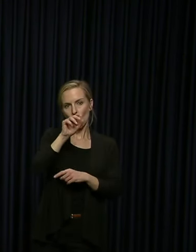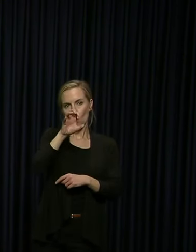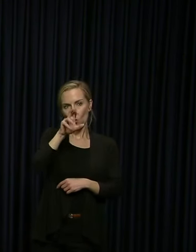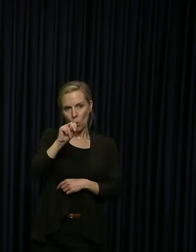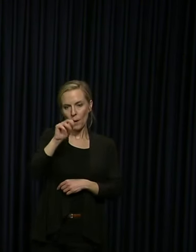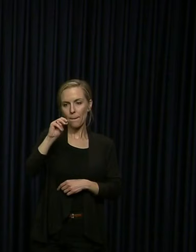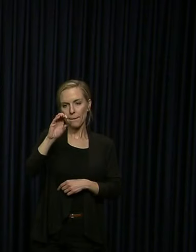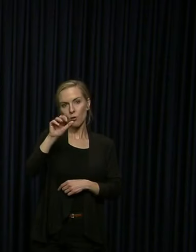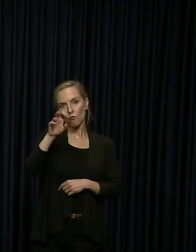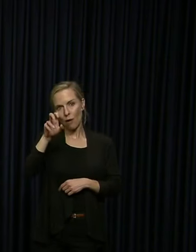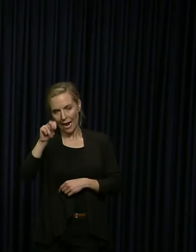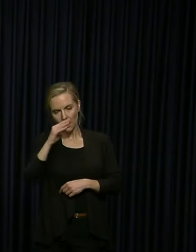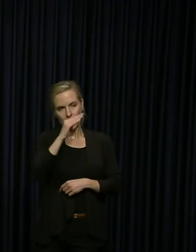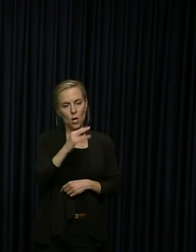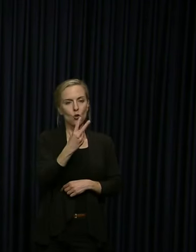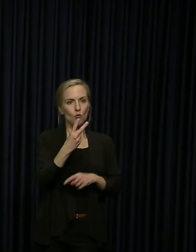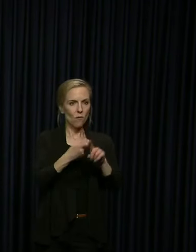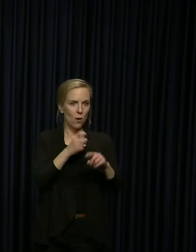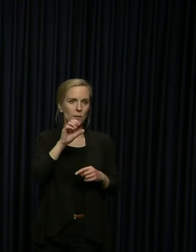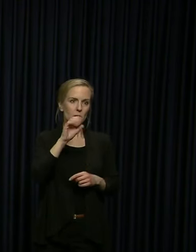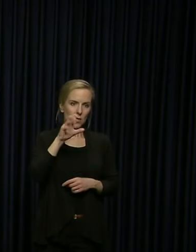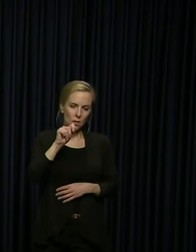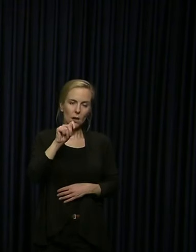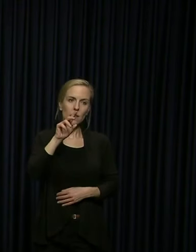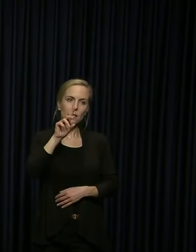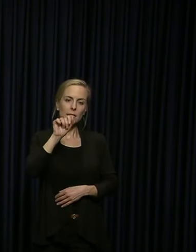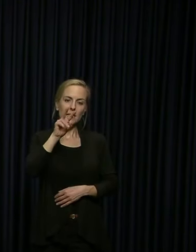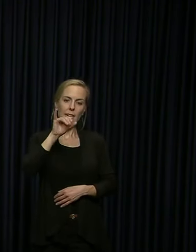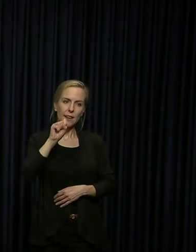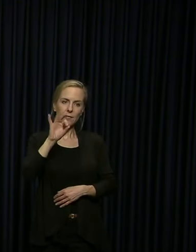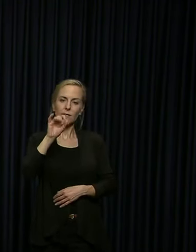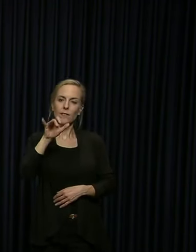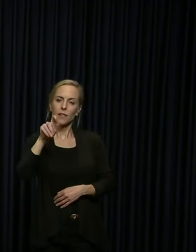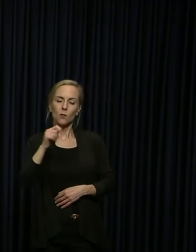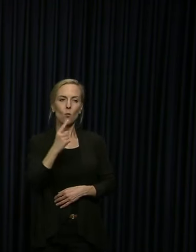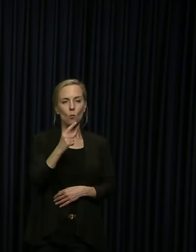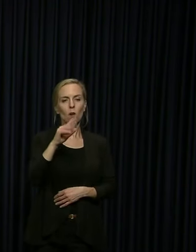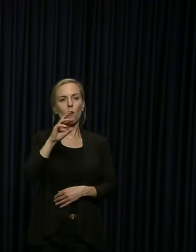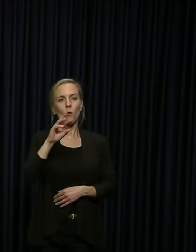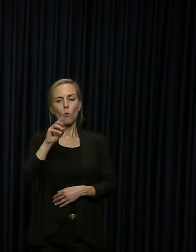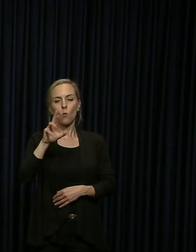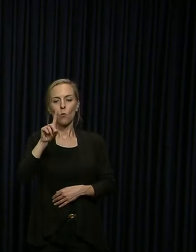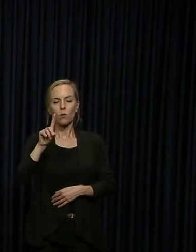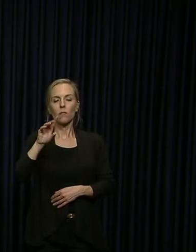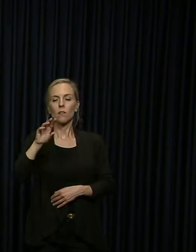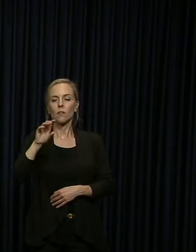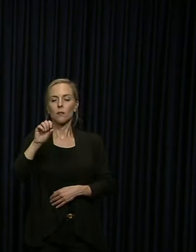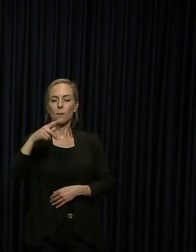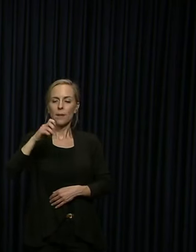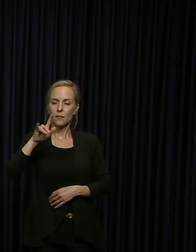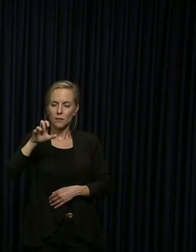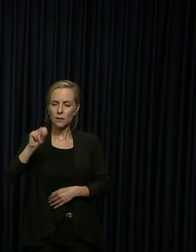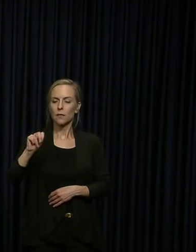FOR COUNTIES THAT ARE ON THE EDGE OF DIFFERENT STATES AS FAR AS ENFORCING THE TRAVELING BACK